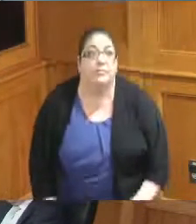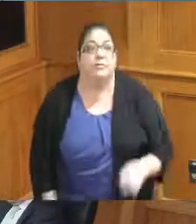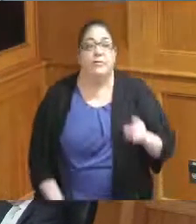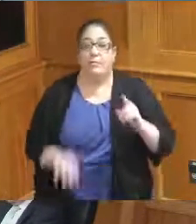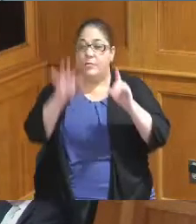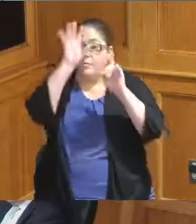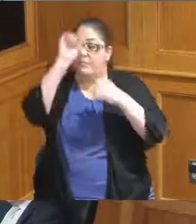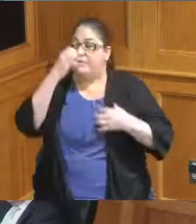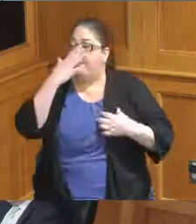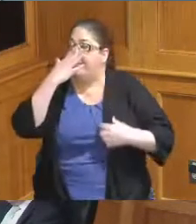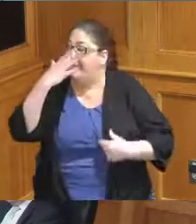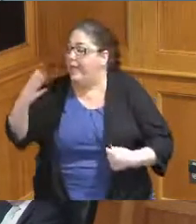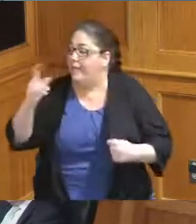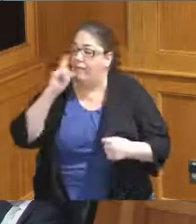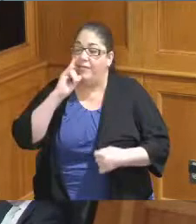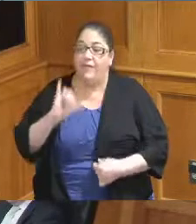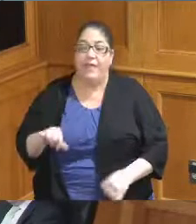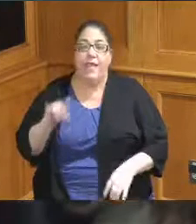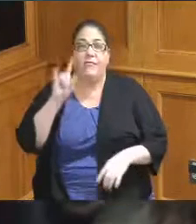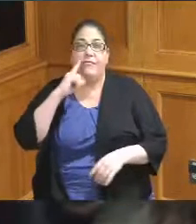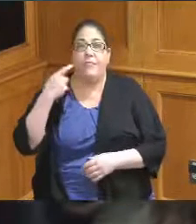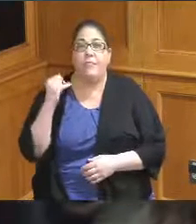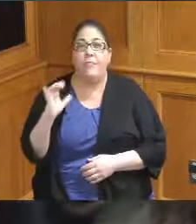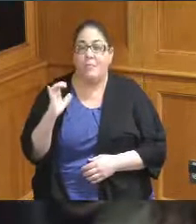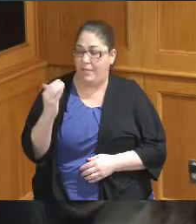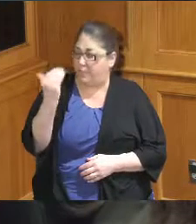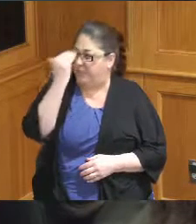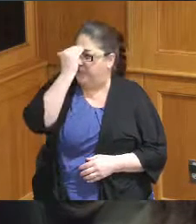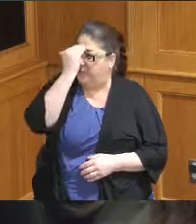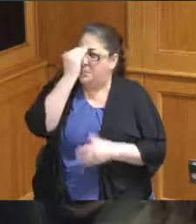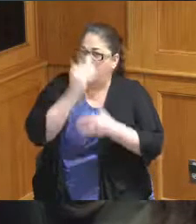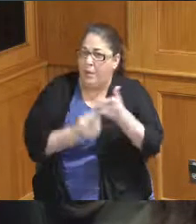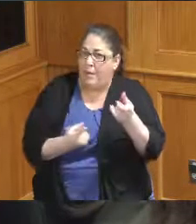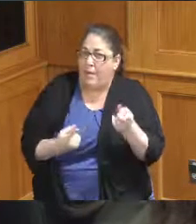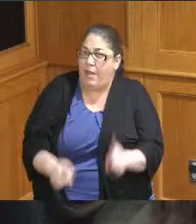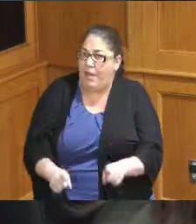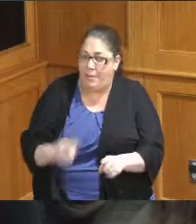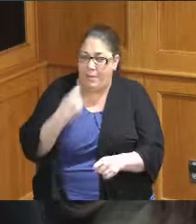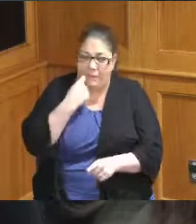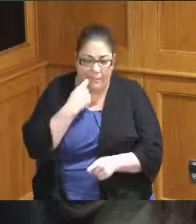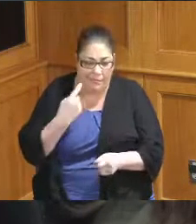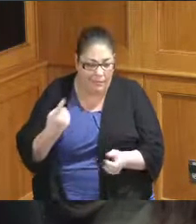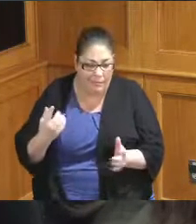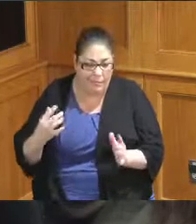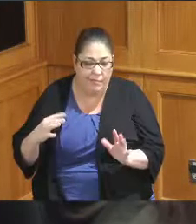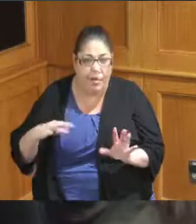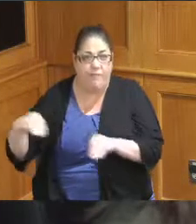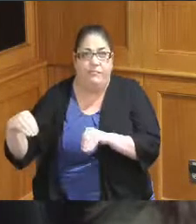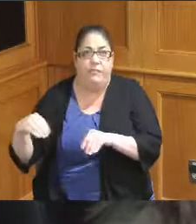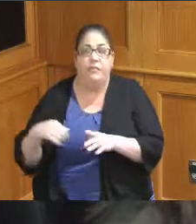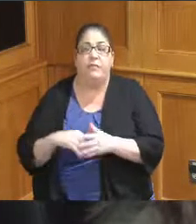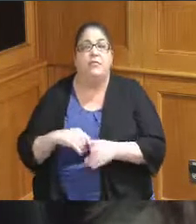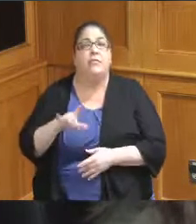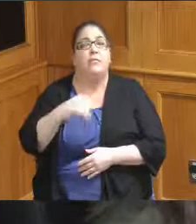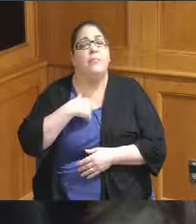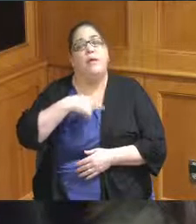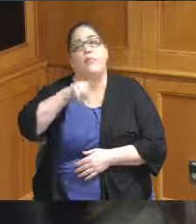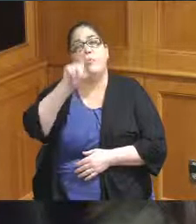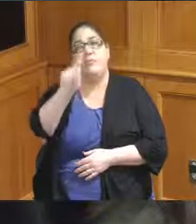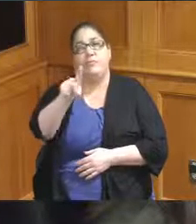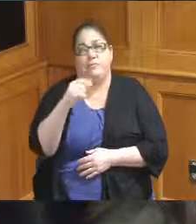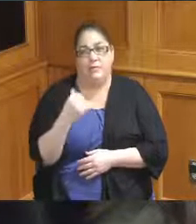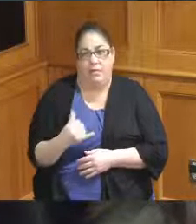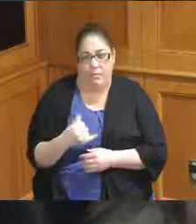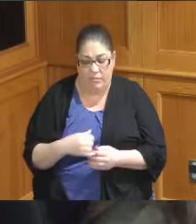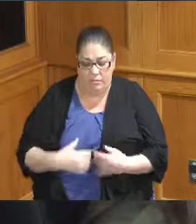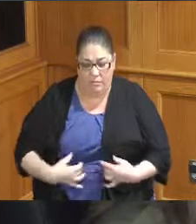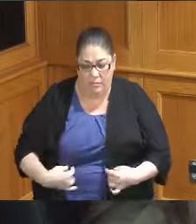an update so that the public knows what happened my question that I will have is that the routine